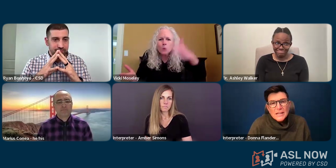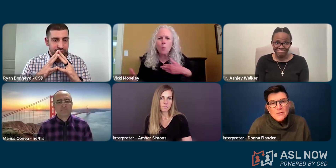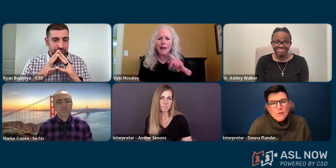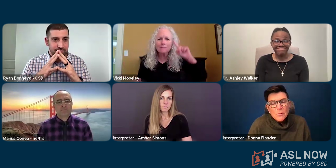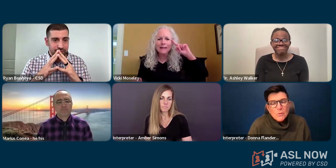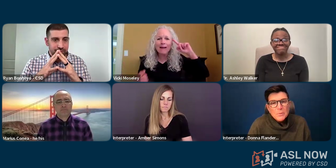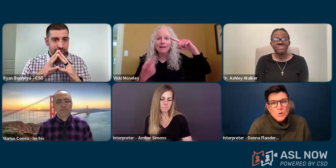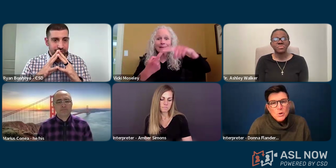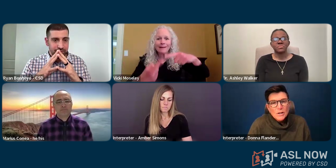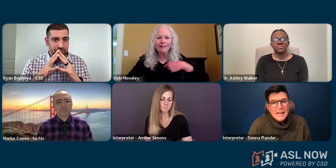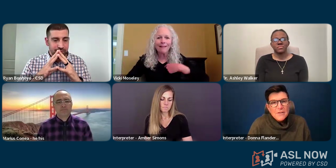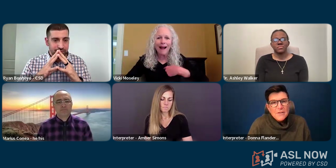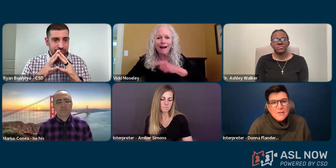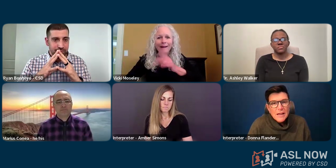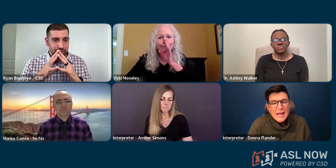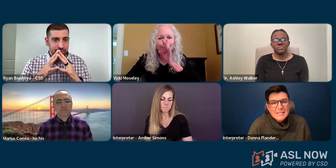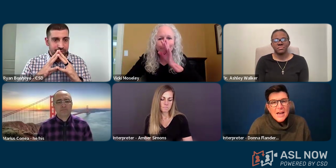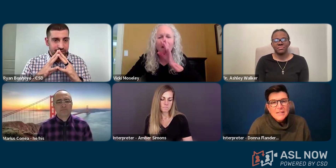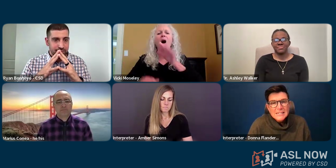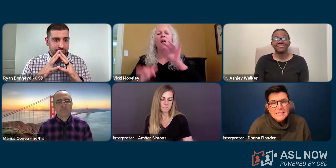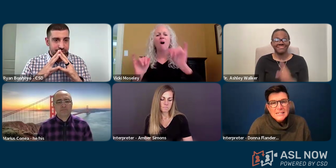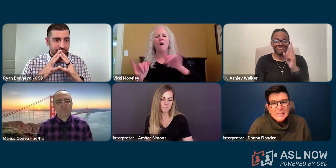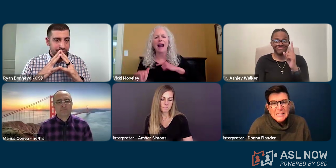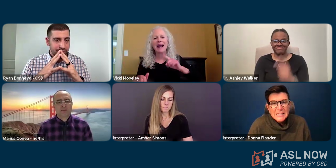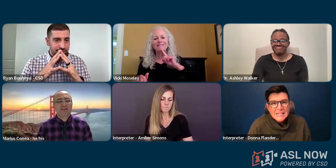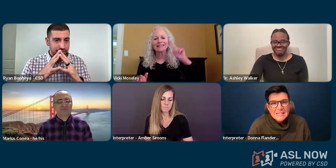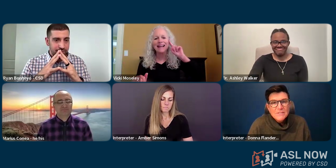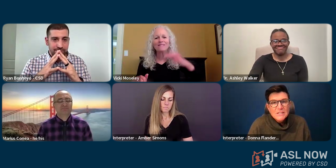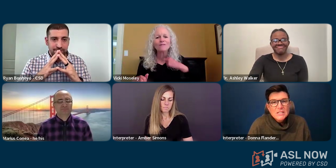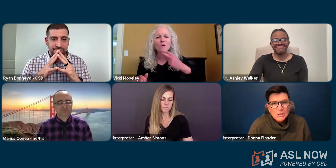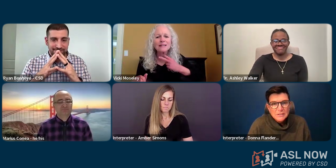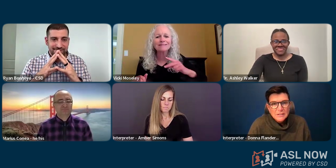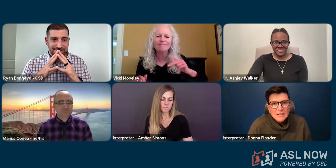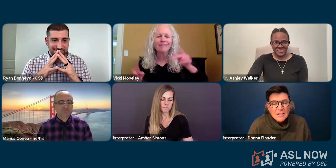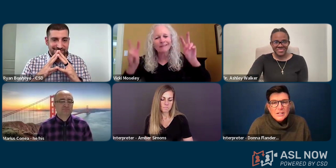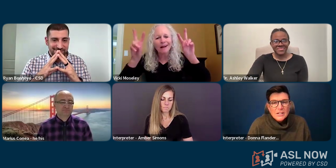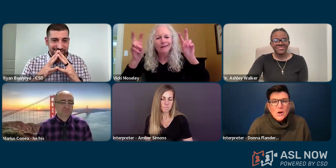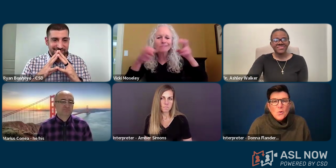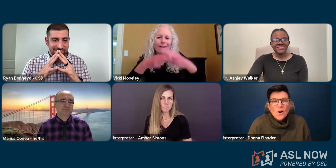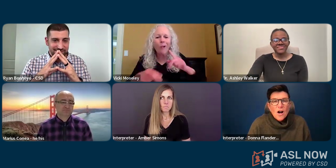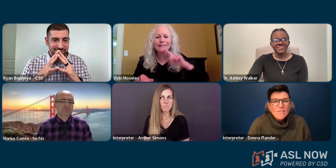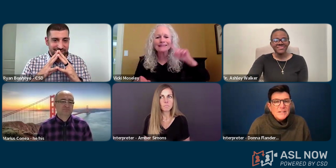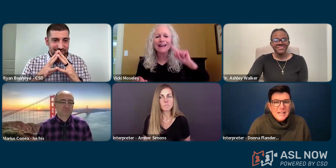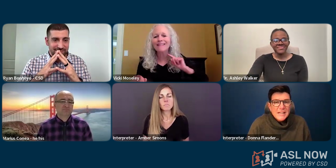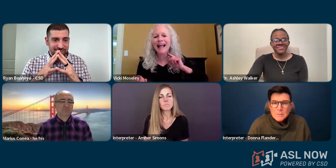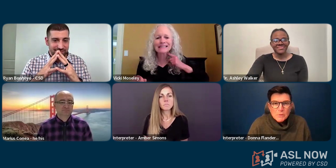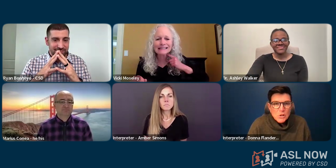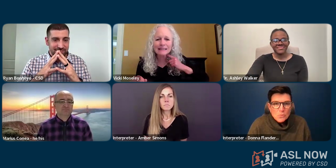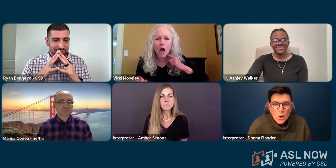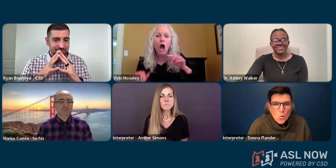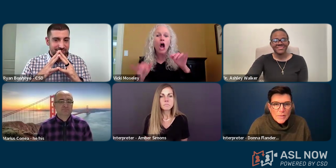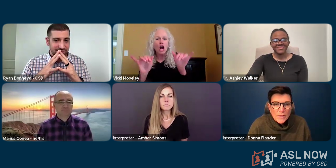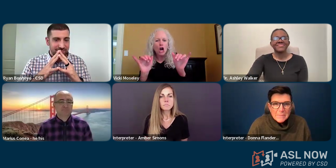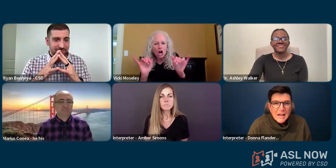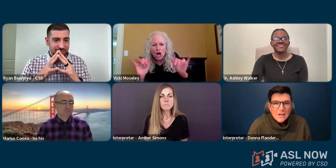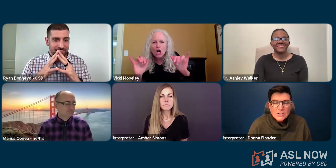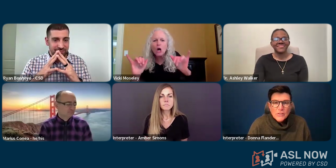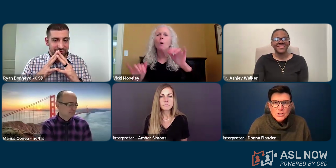you know, think of people who are deaf as having a disability that is invisible. You know, oftentimes people don't know that I'm deaf